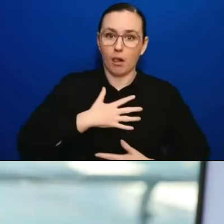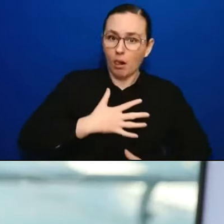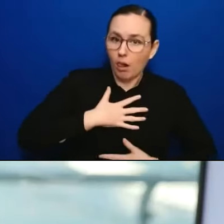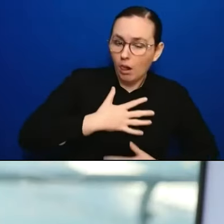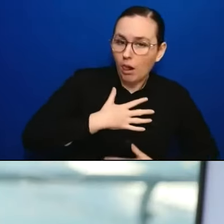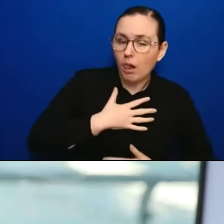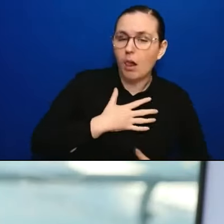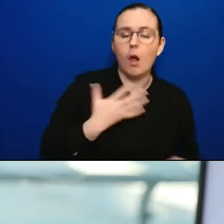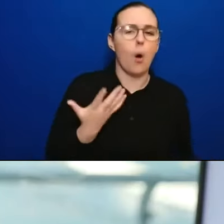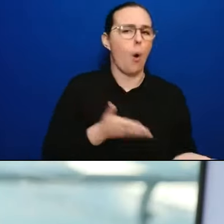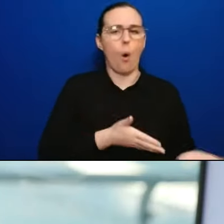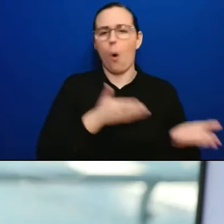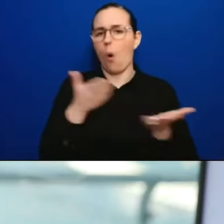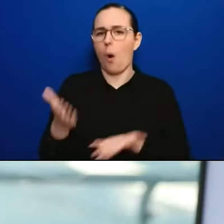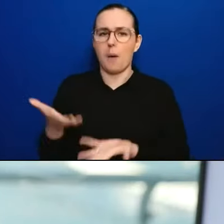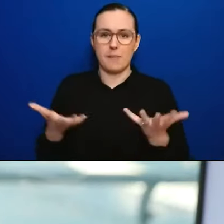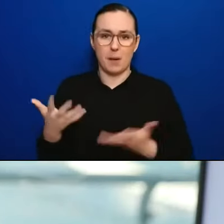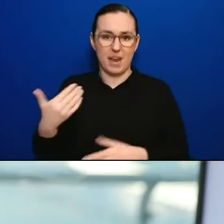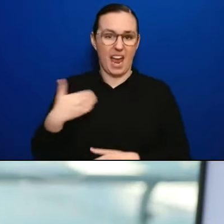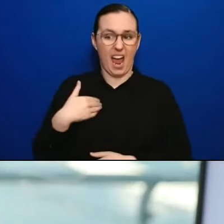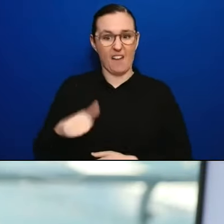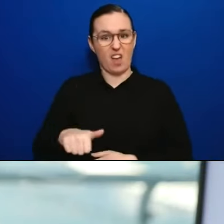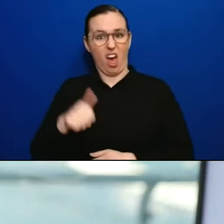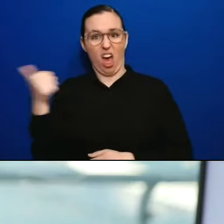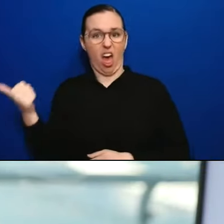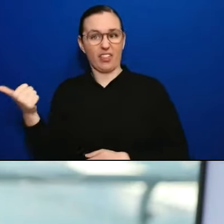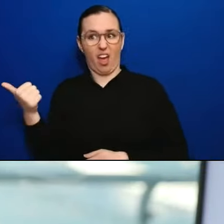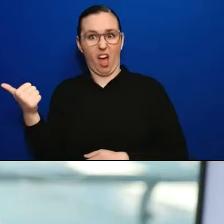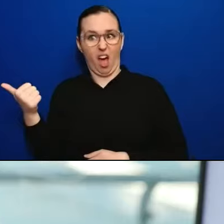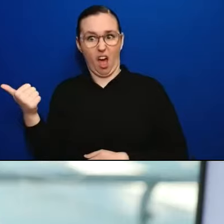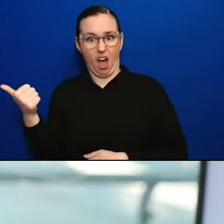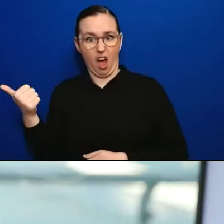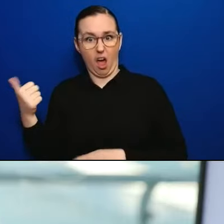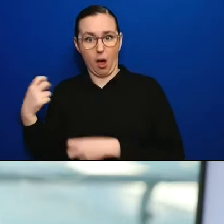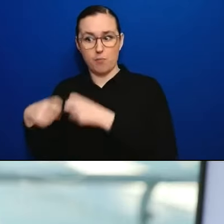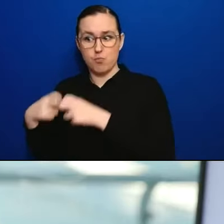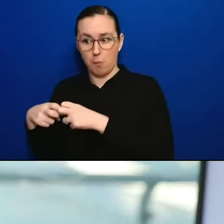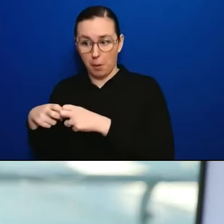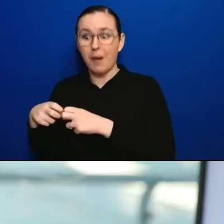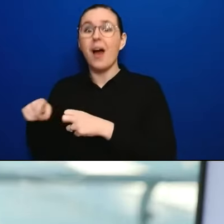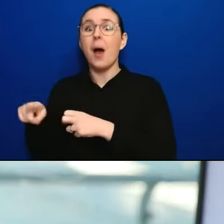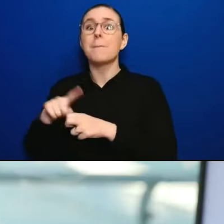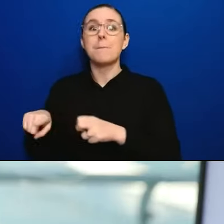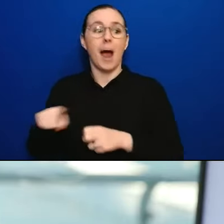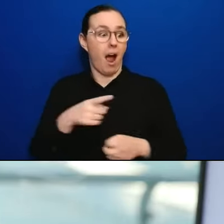Whether COVID-19 is causing respiratory illness or exacerbation of other